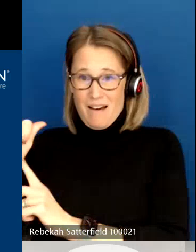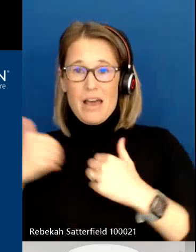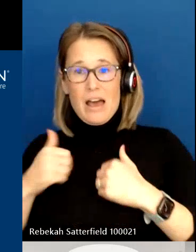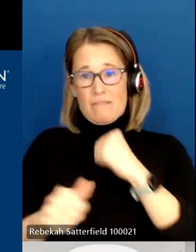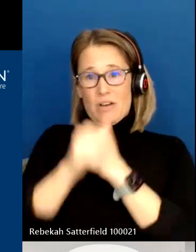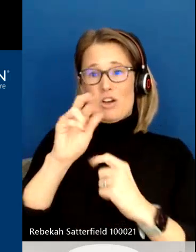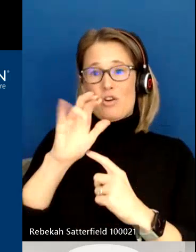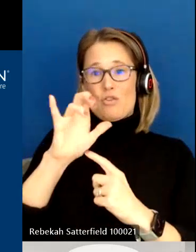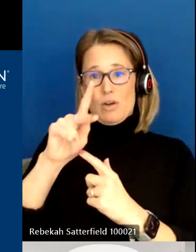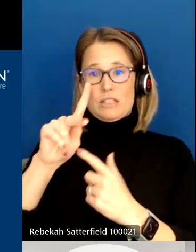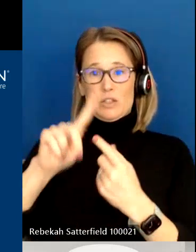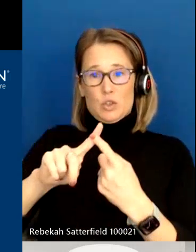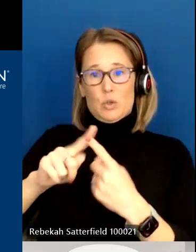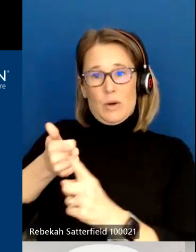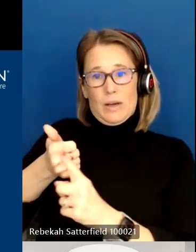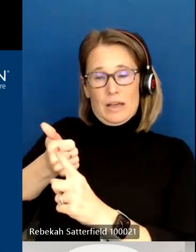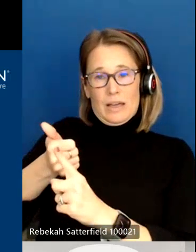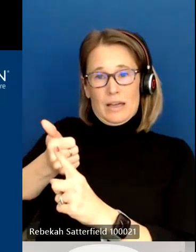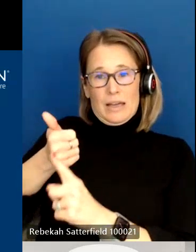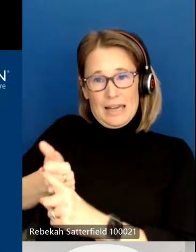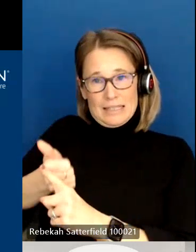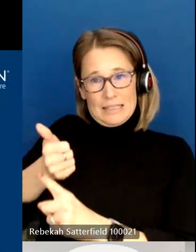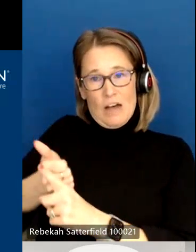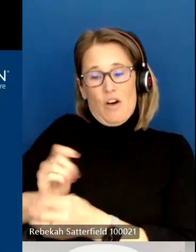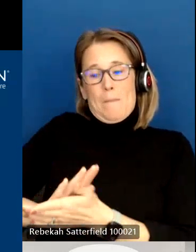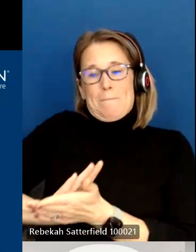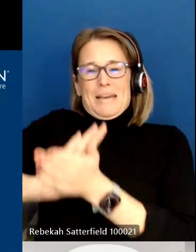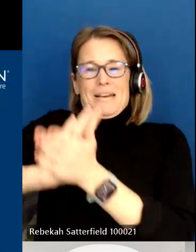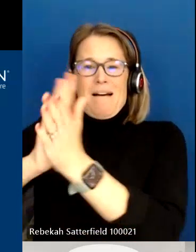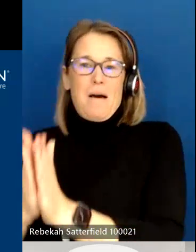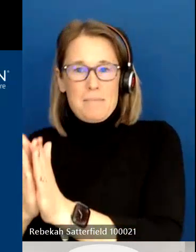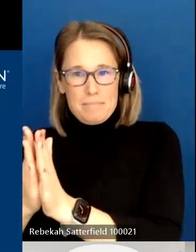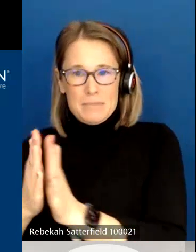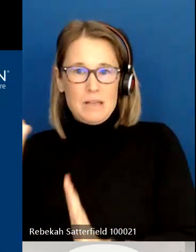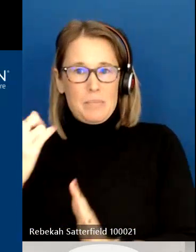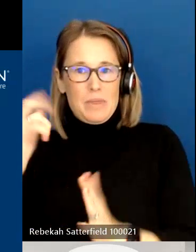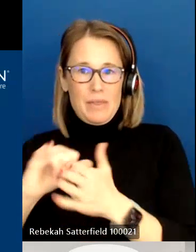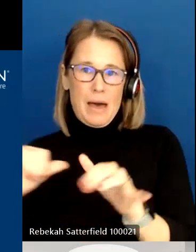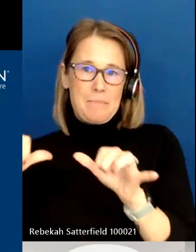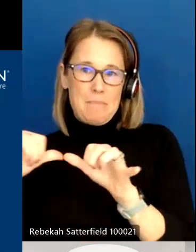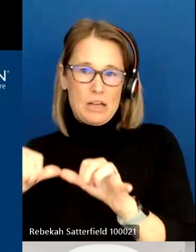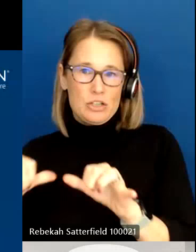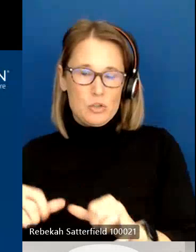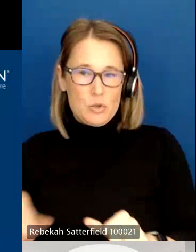one that measures that uses these variables these these protected classes like race national origin